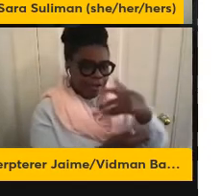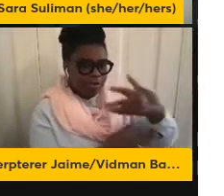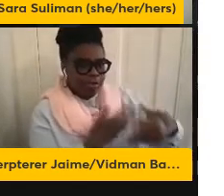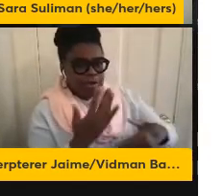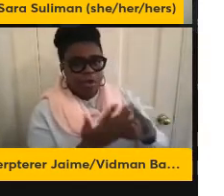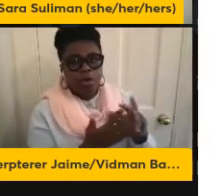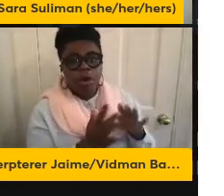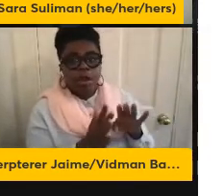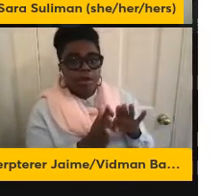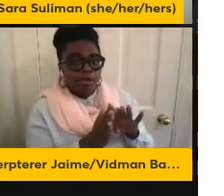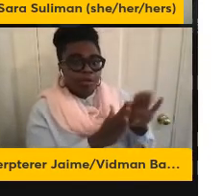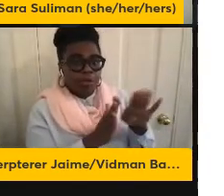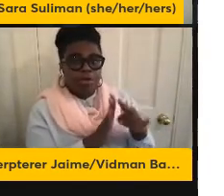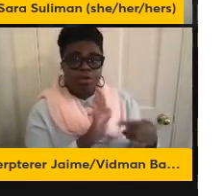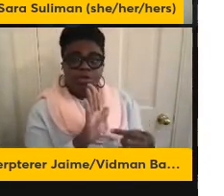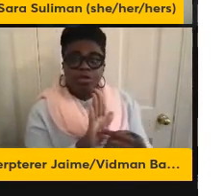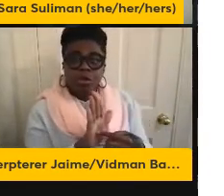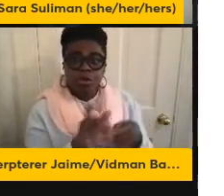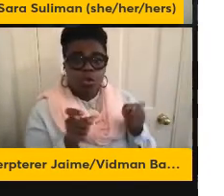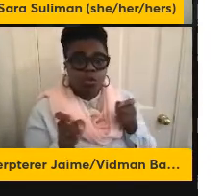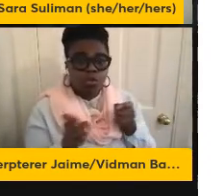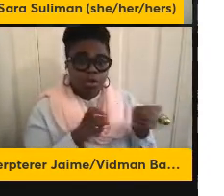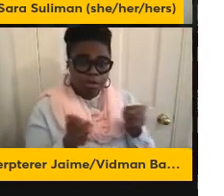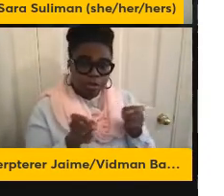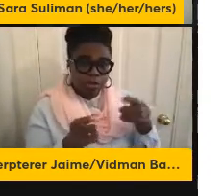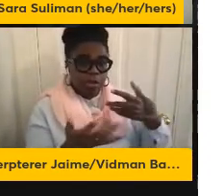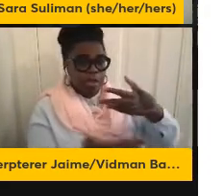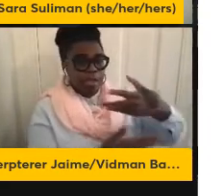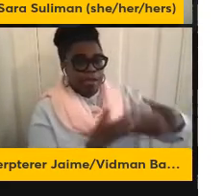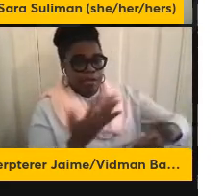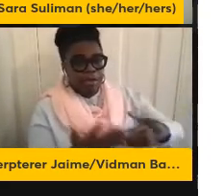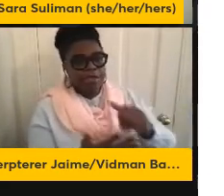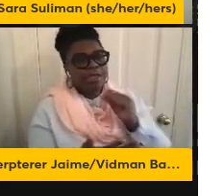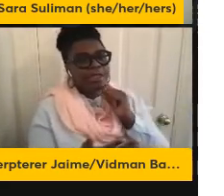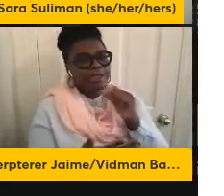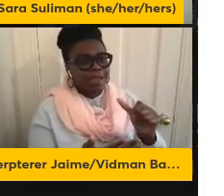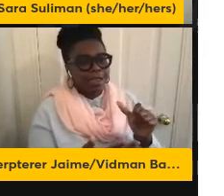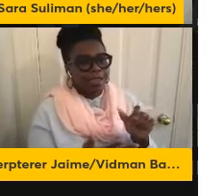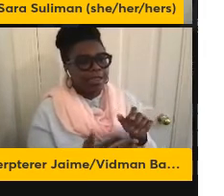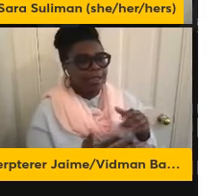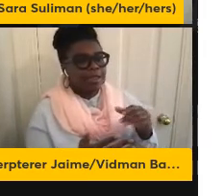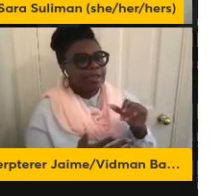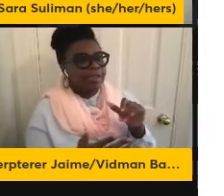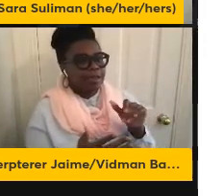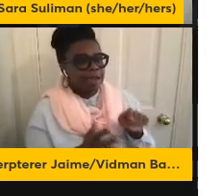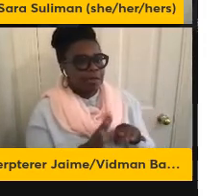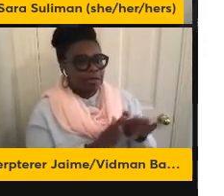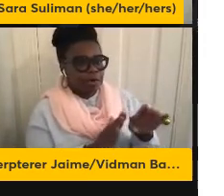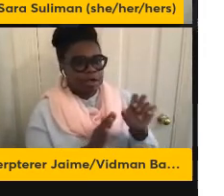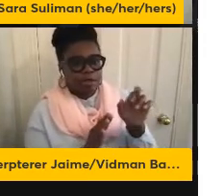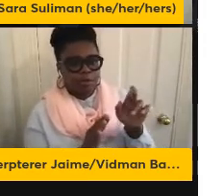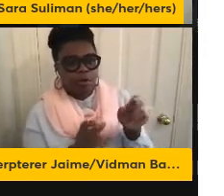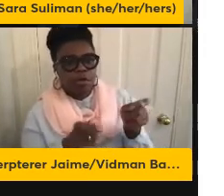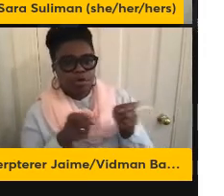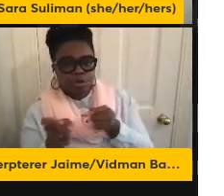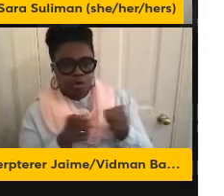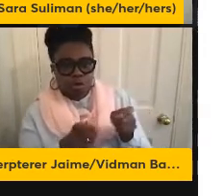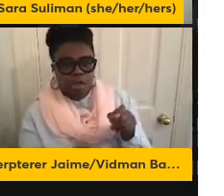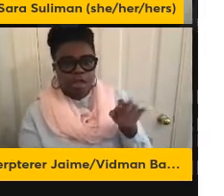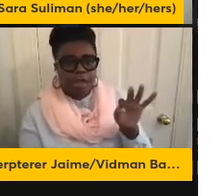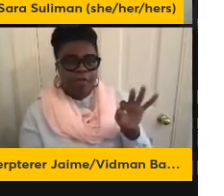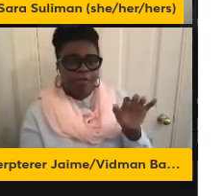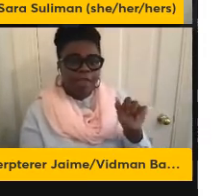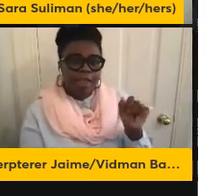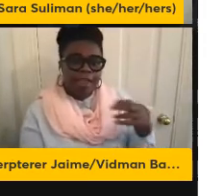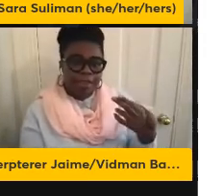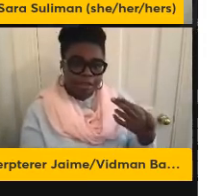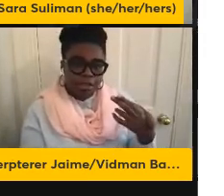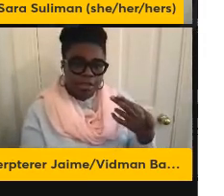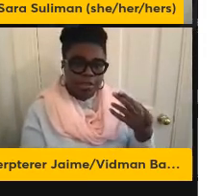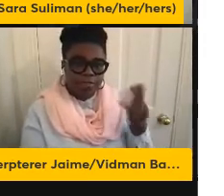showed regulatory interaction but not the non Progressors or the controls. So what is FH? It's femural acetyl acetate hydrolase.